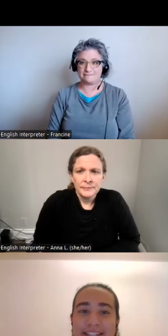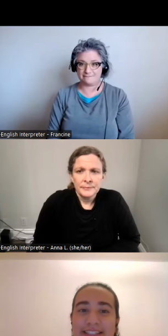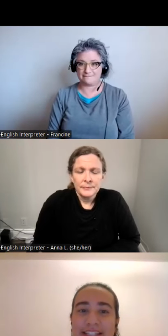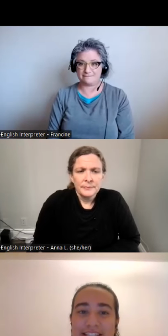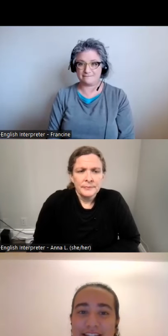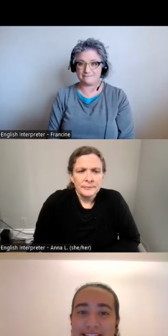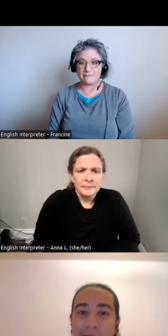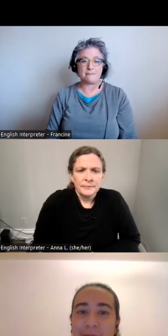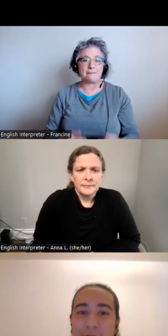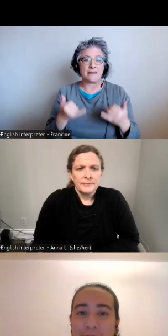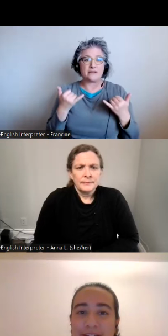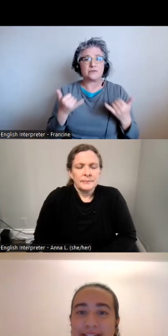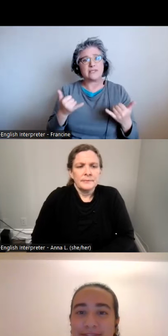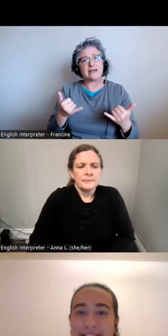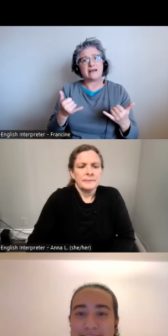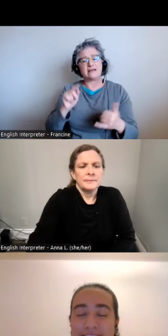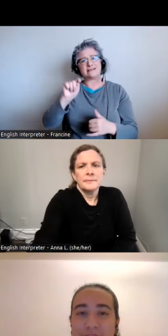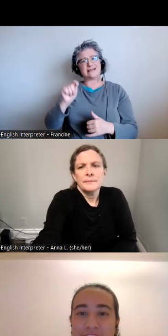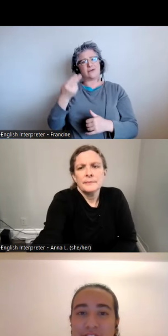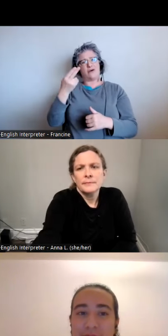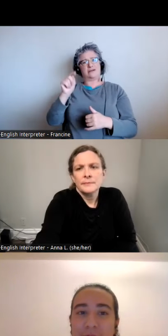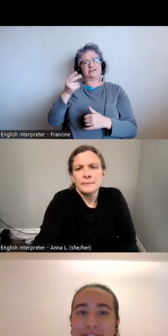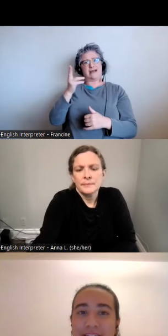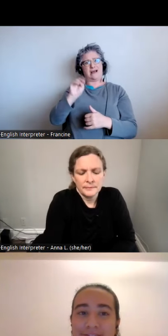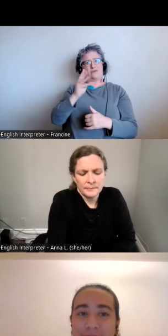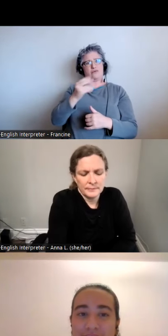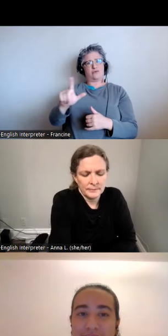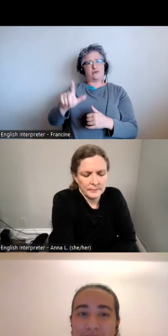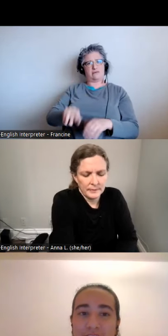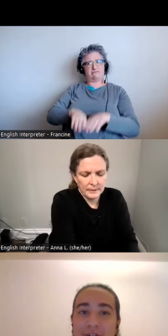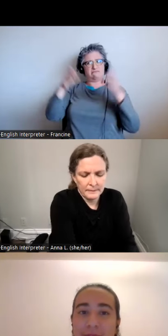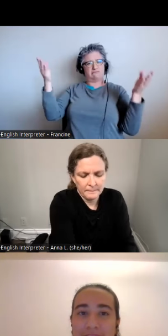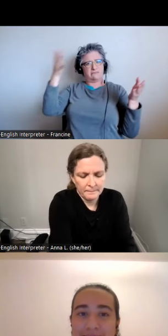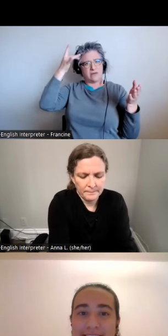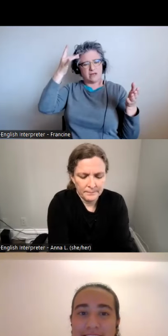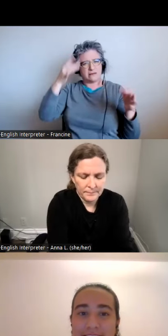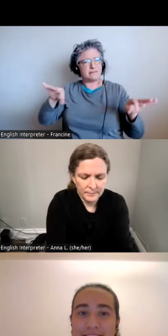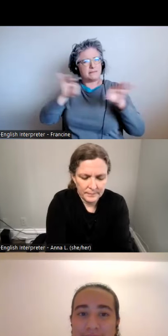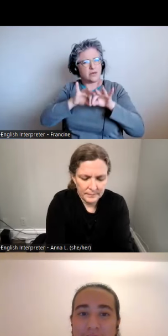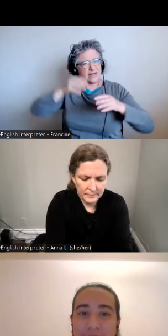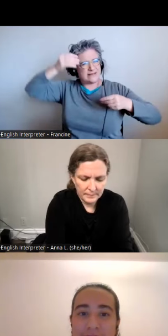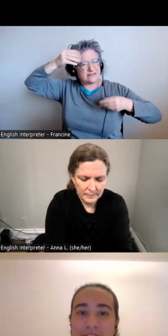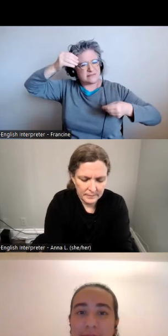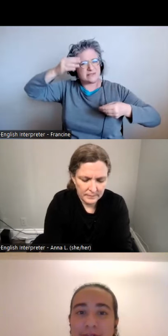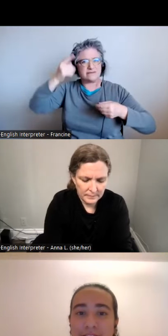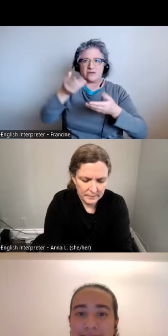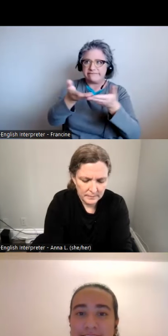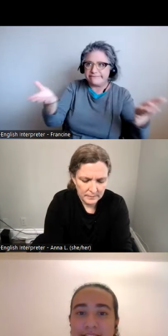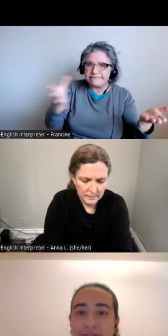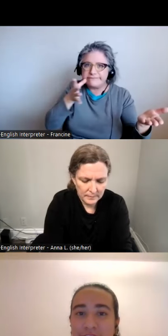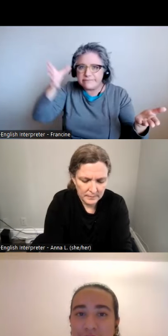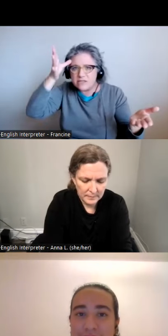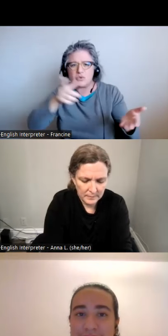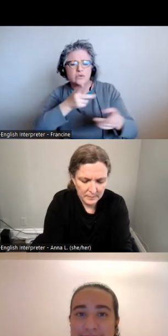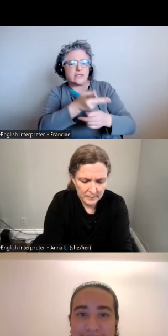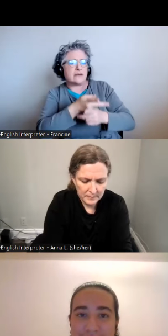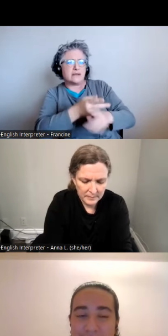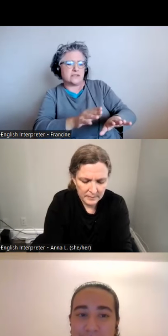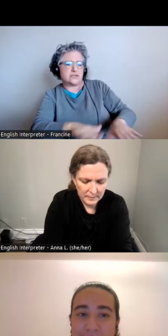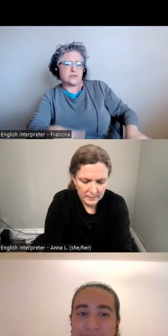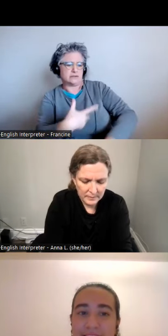Next slide. Please